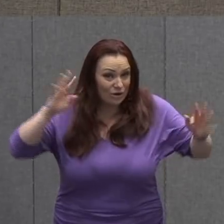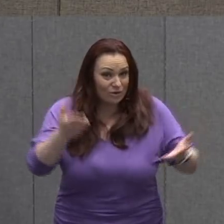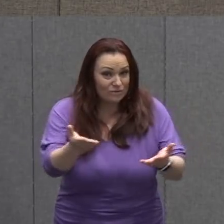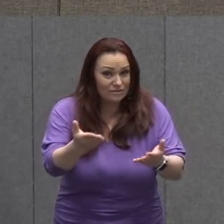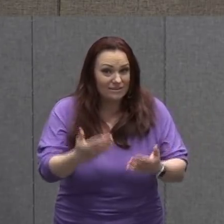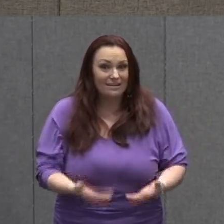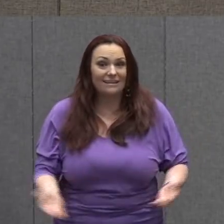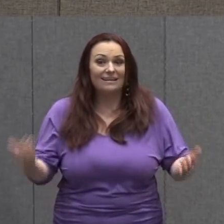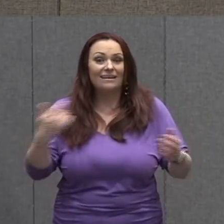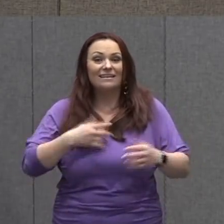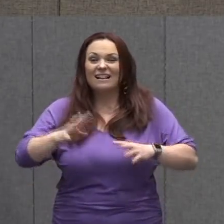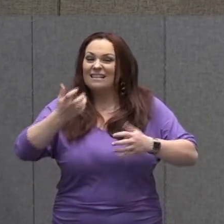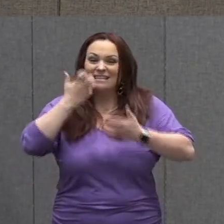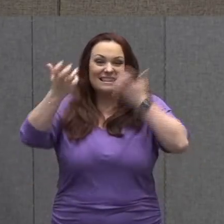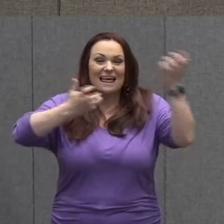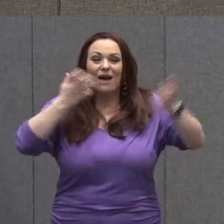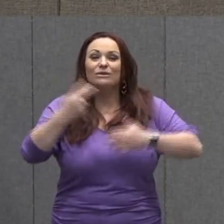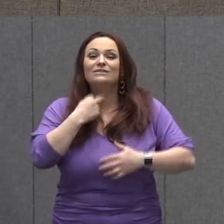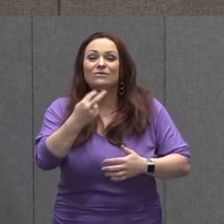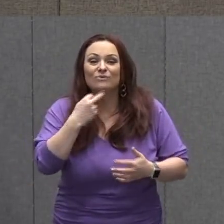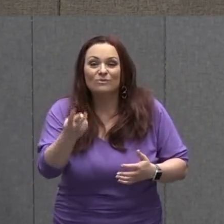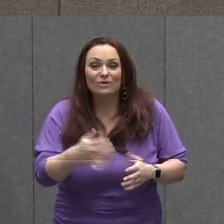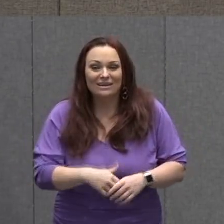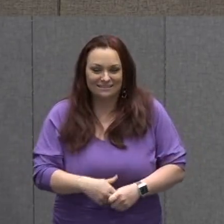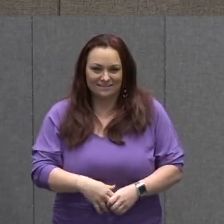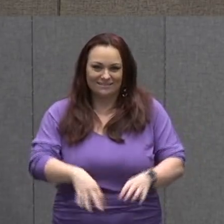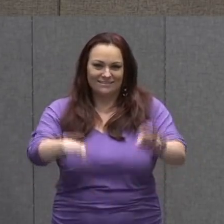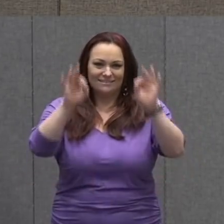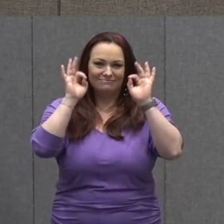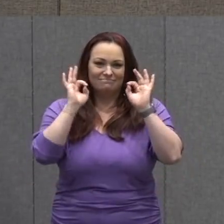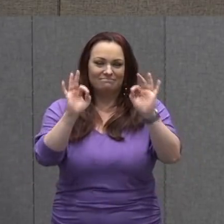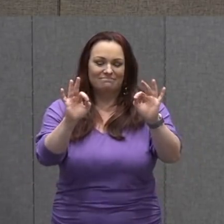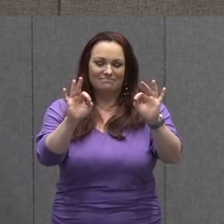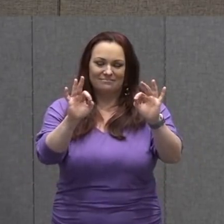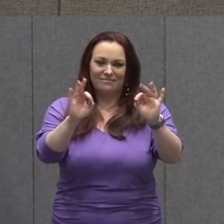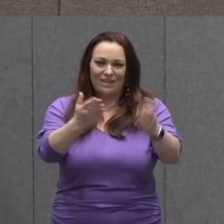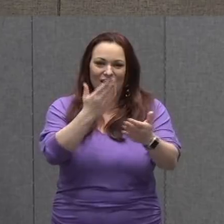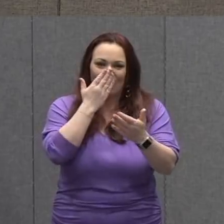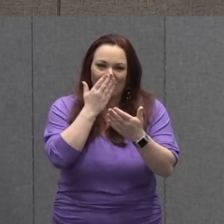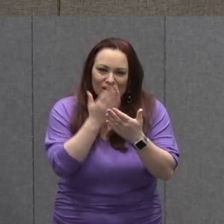Say it in your loudest voice. Very good. Adapt.